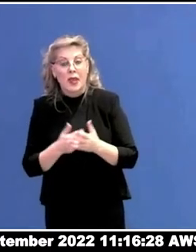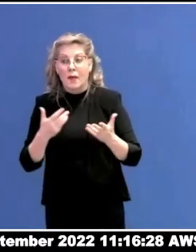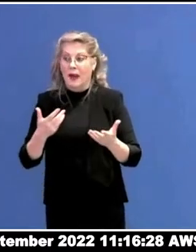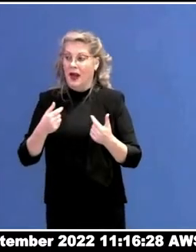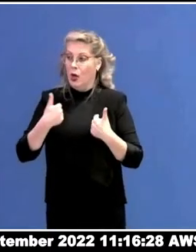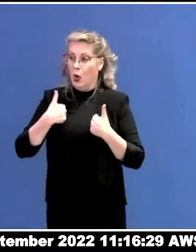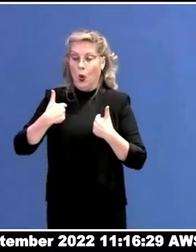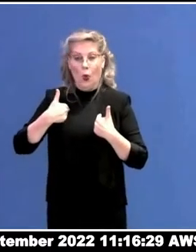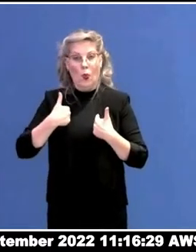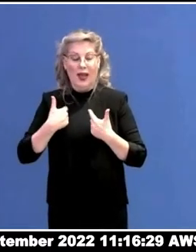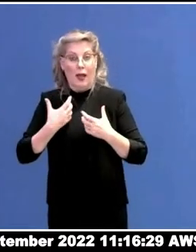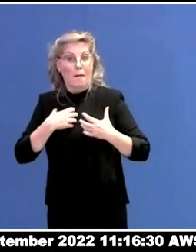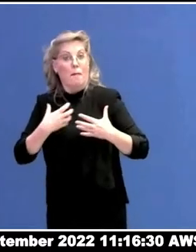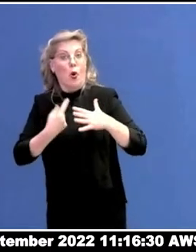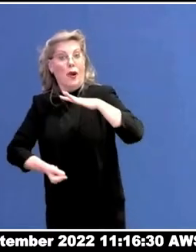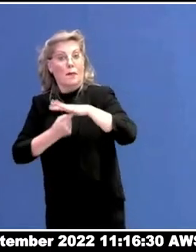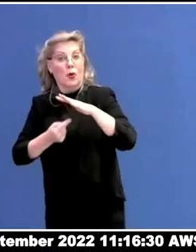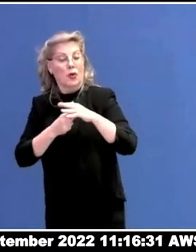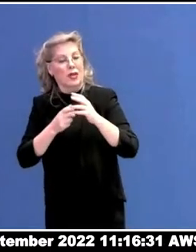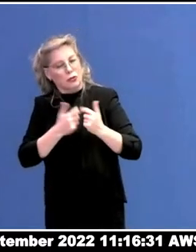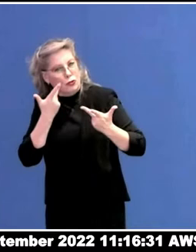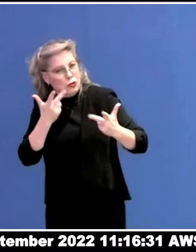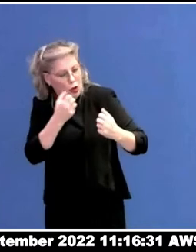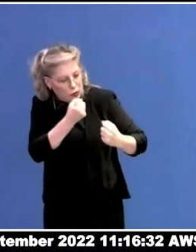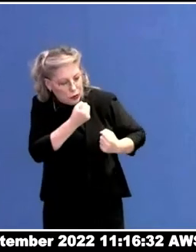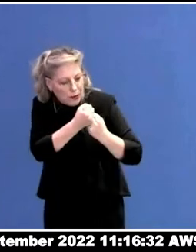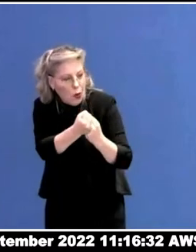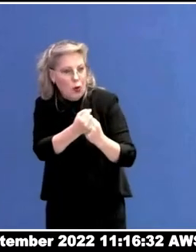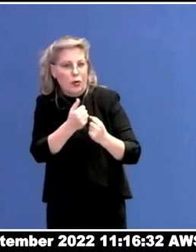Too many of our families do not have that light, do not have that hope, and that's why